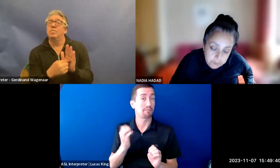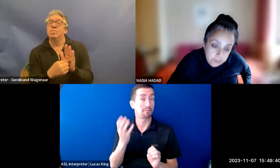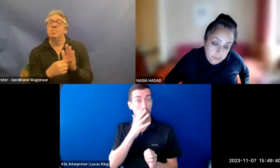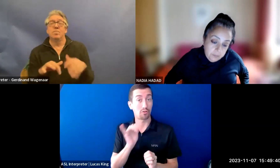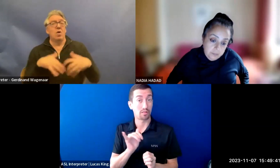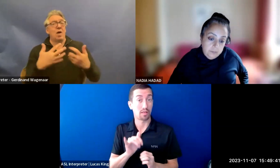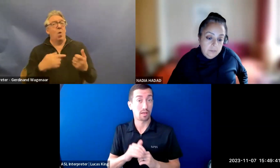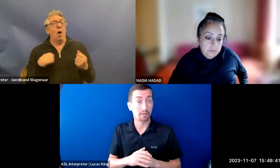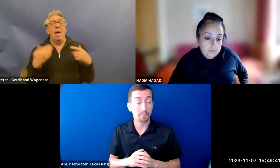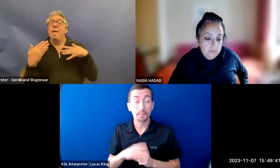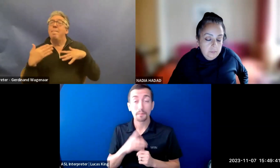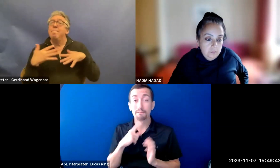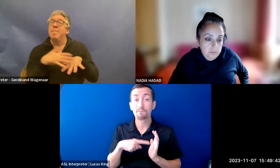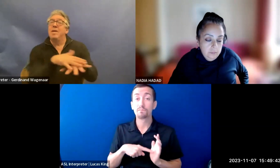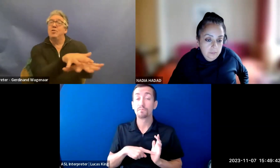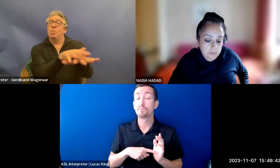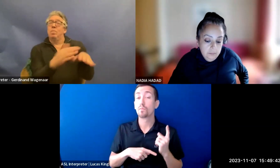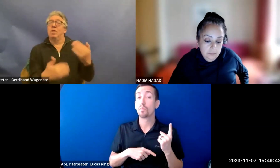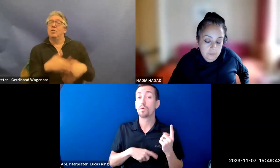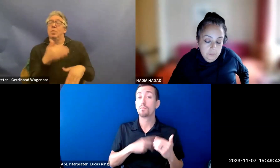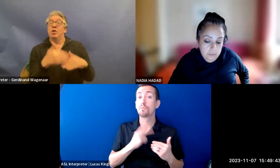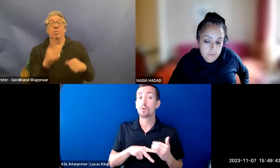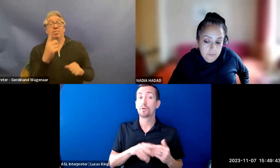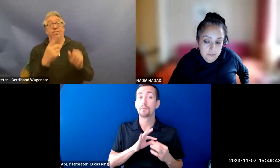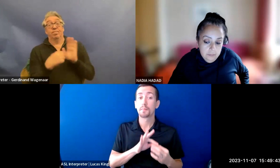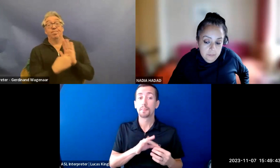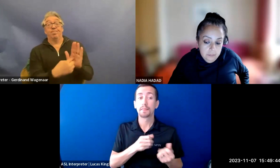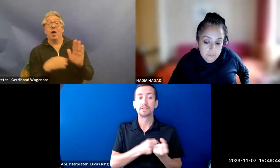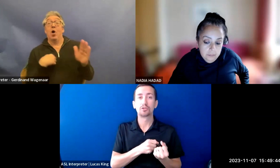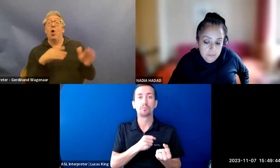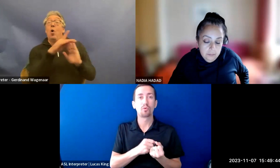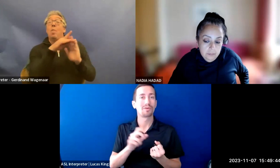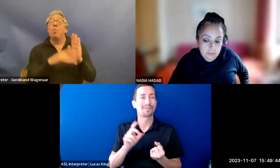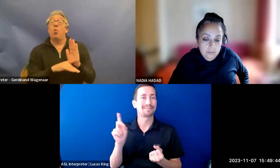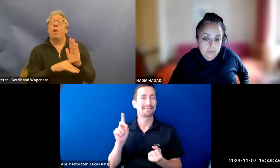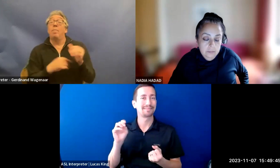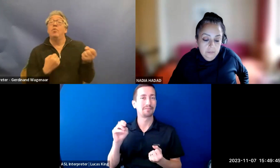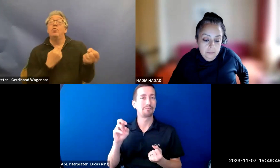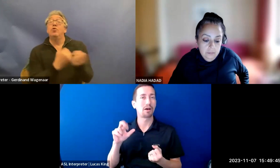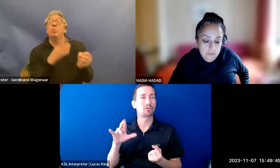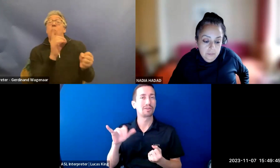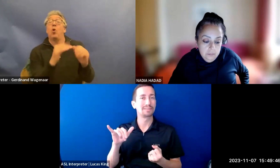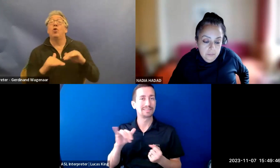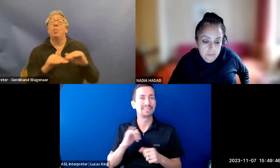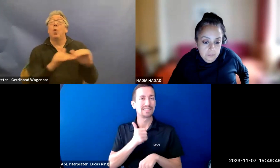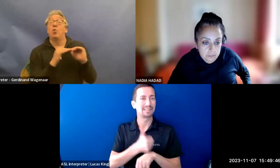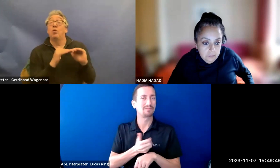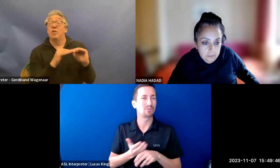For example, we have a program on supporting democracy implemented through international idea.